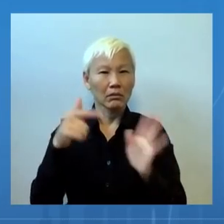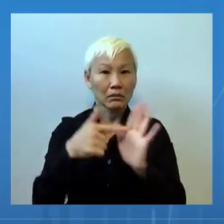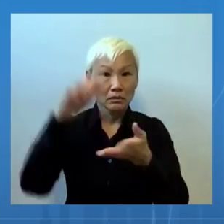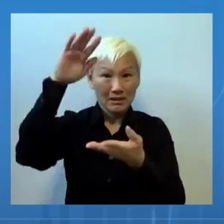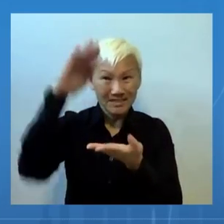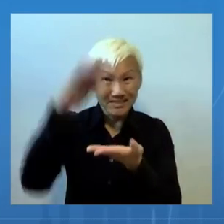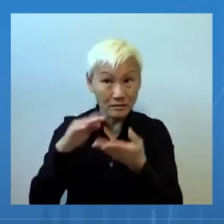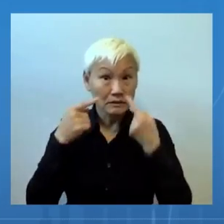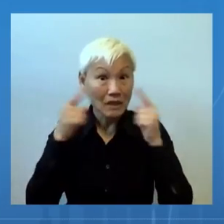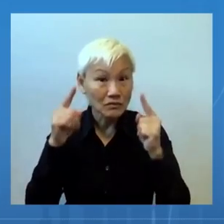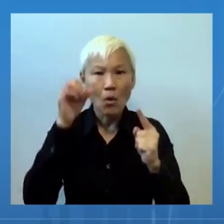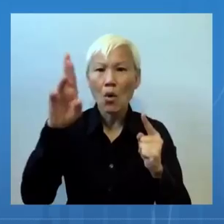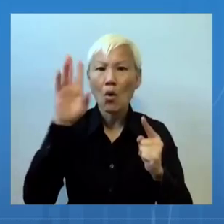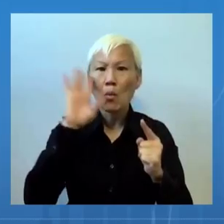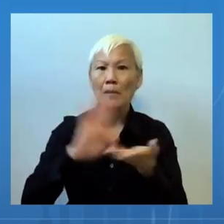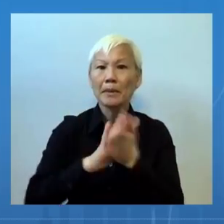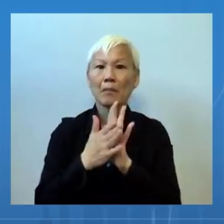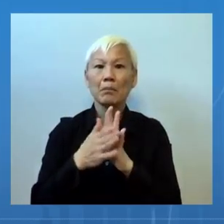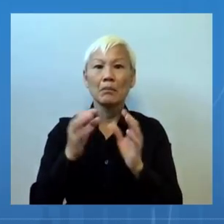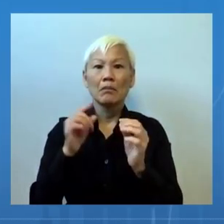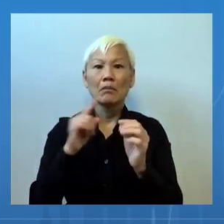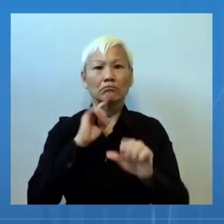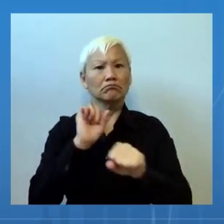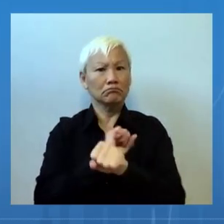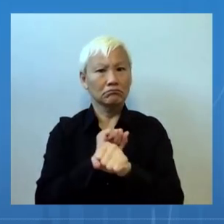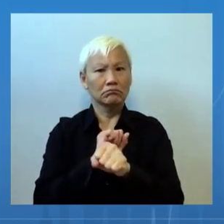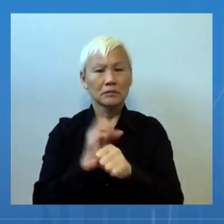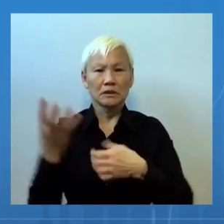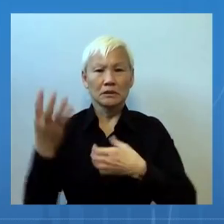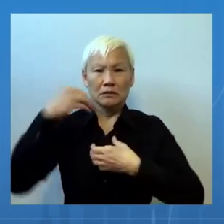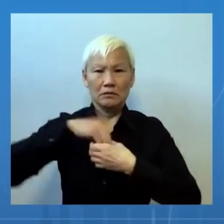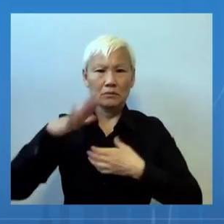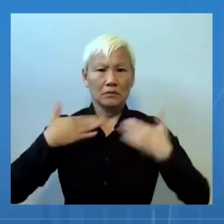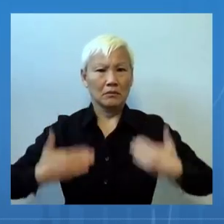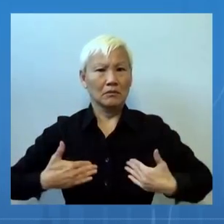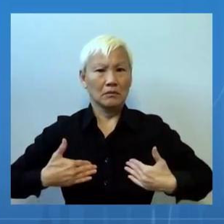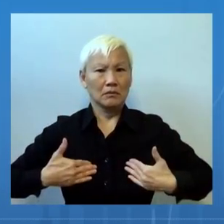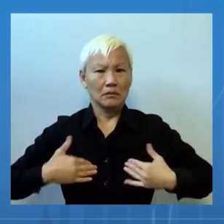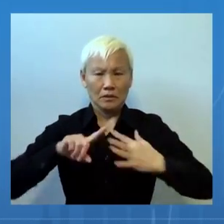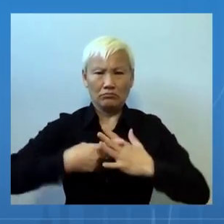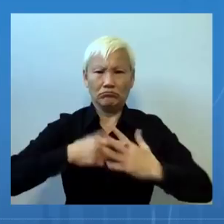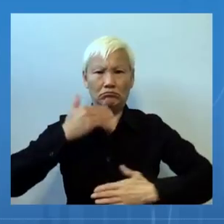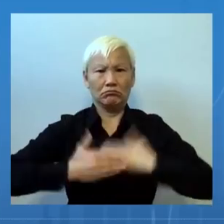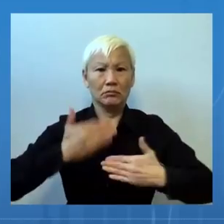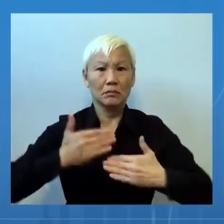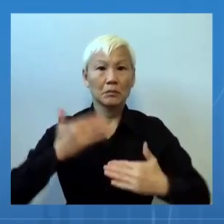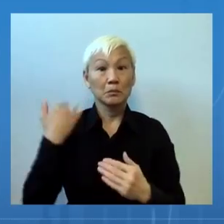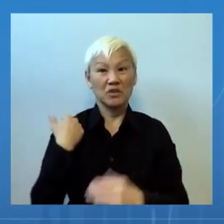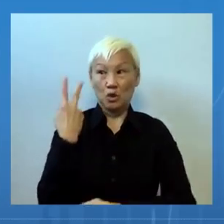actually part of the original vaccine regimen? We will only know this by following up individuals,